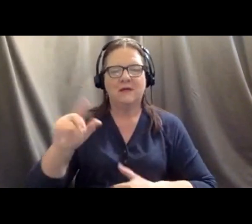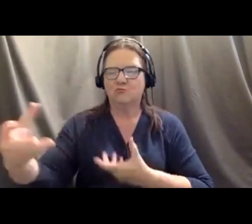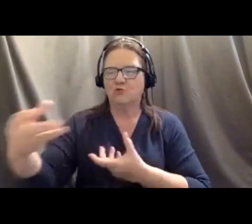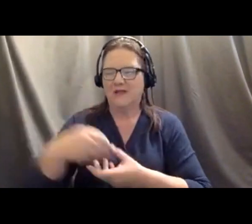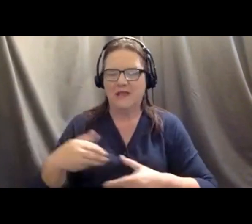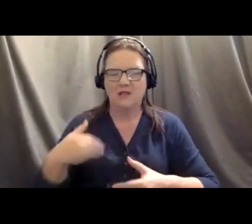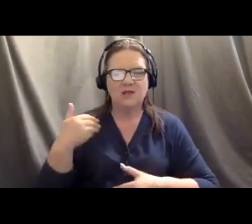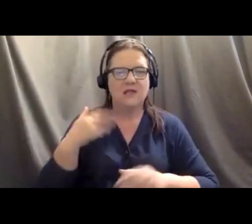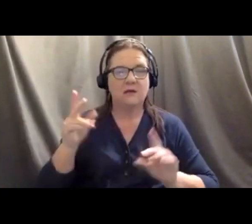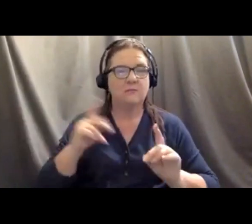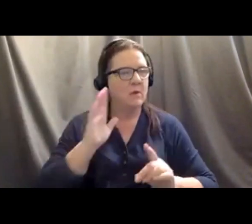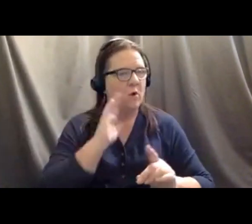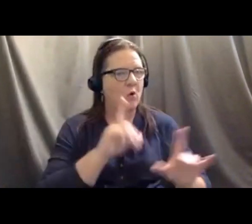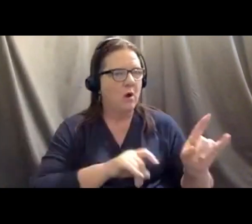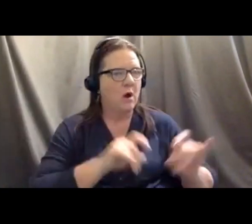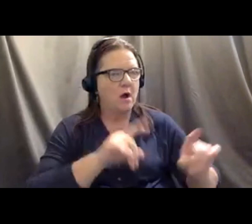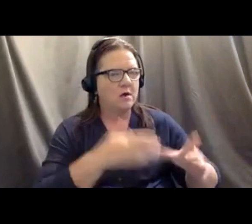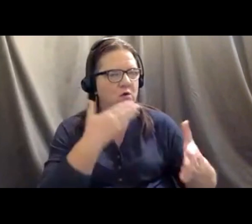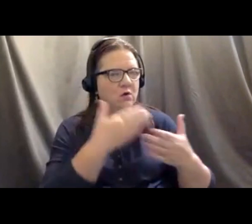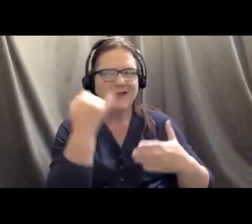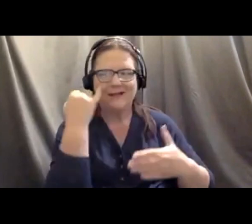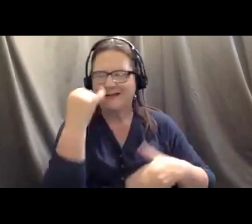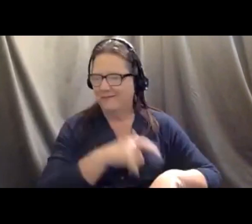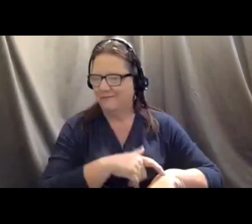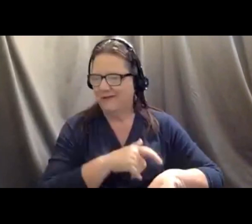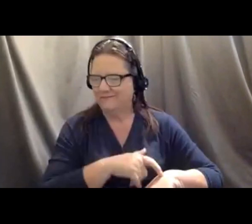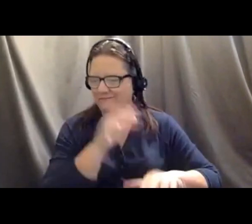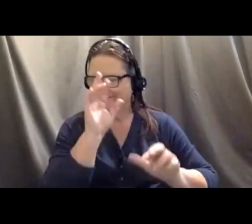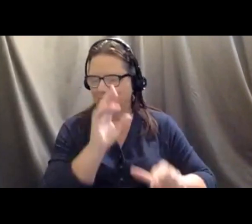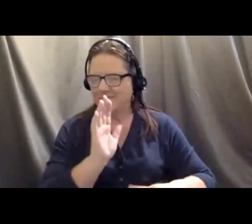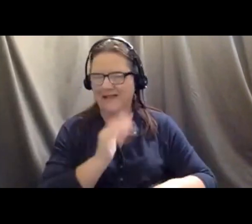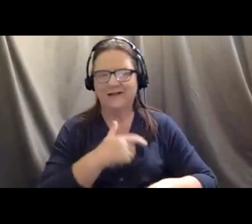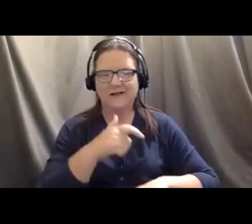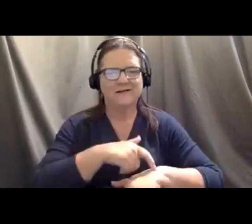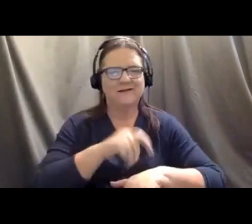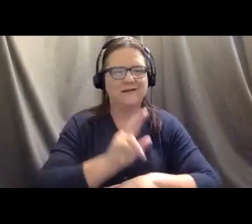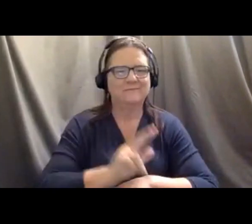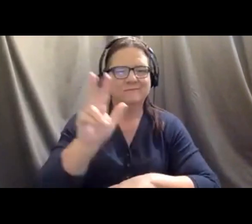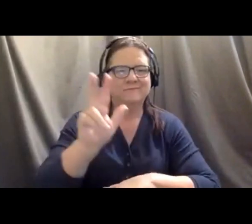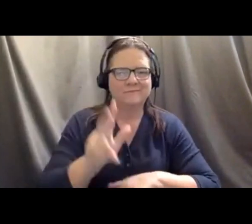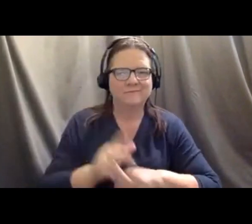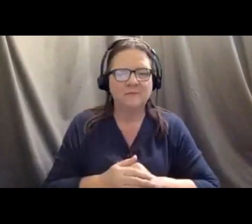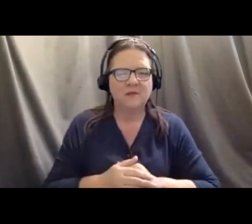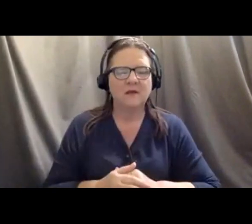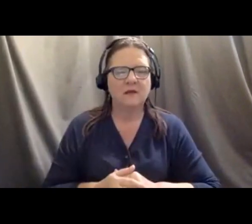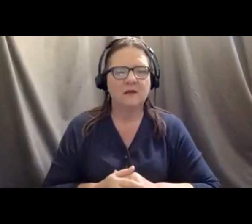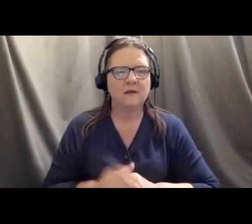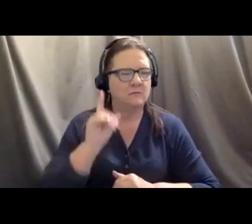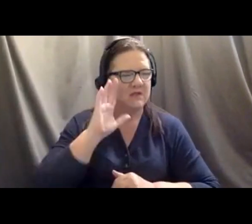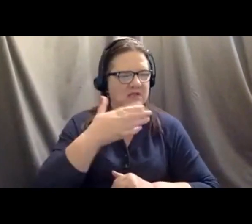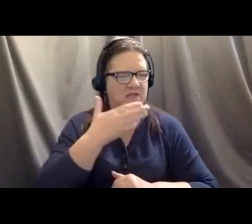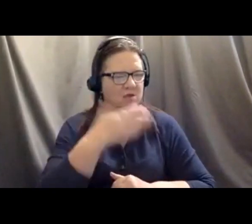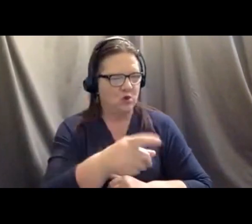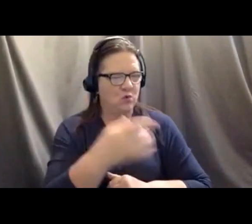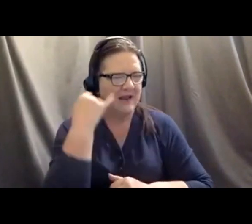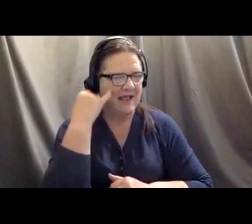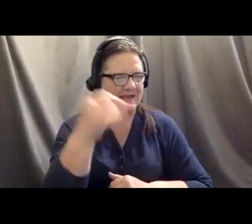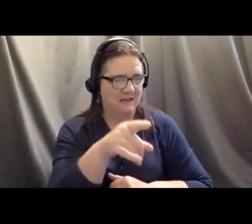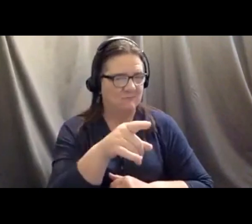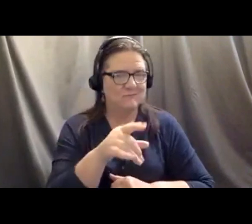And I would ask you more about that, but I see I want to be respectful of our 3:00 wrap-up time. That sounds like a really rich strategy there.